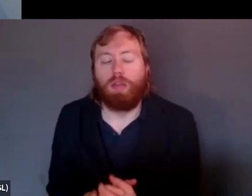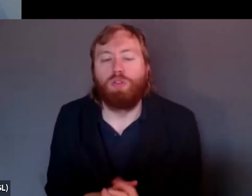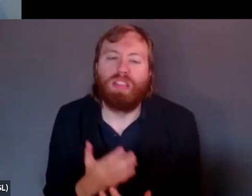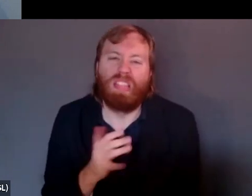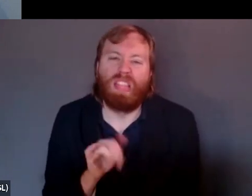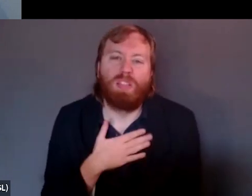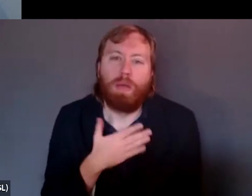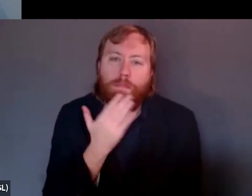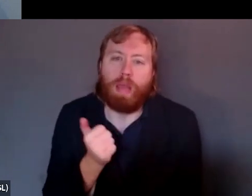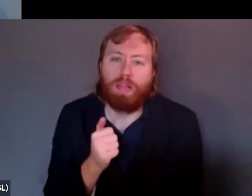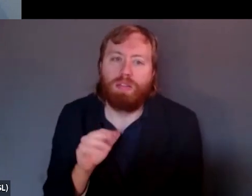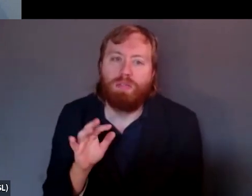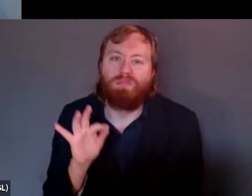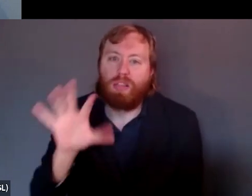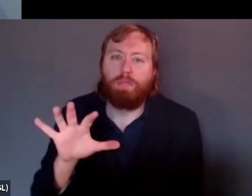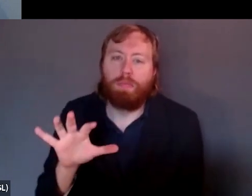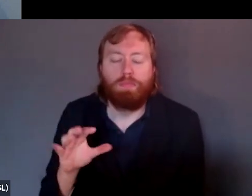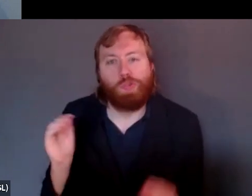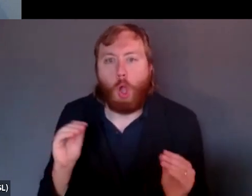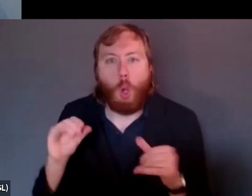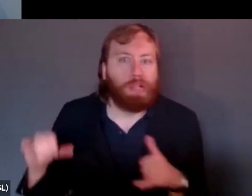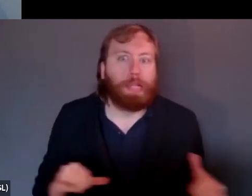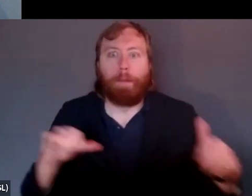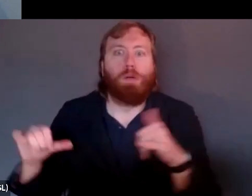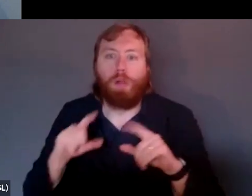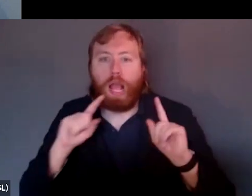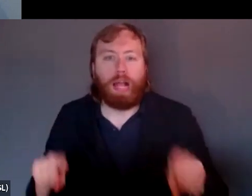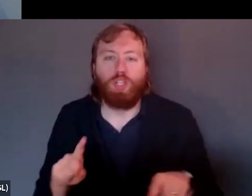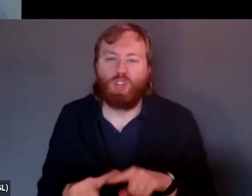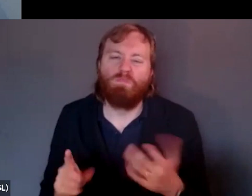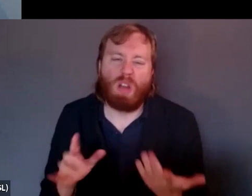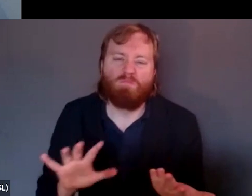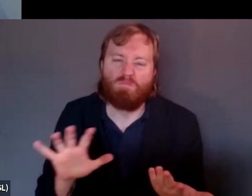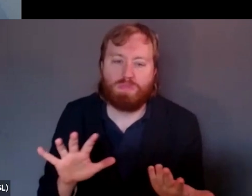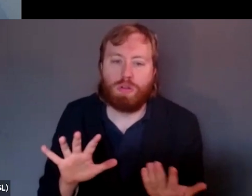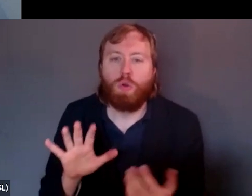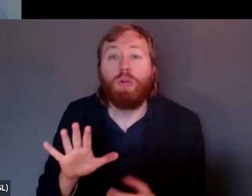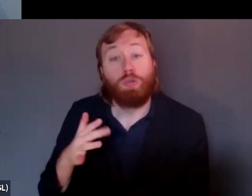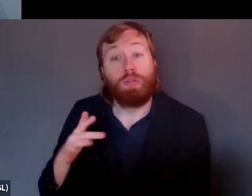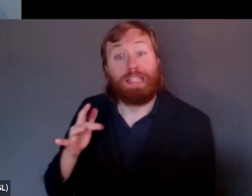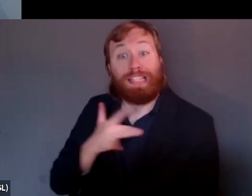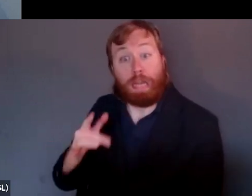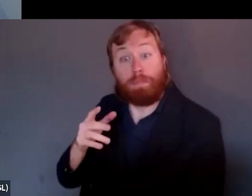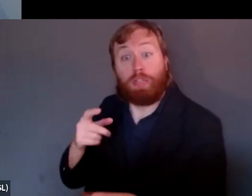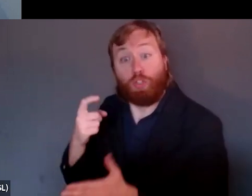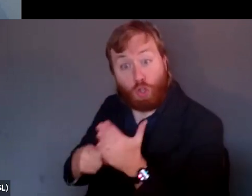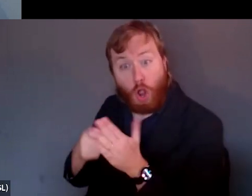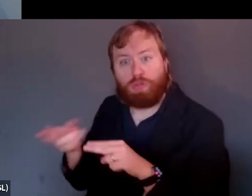There's unfortunately not a simple blanket answer. Take what you normally charge, increase it by at least 30%.